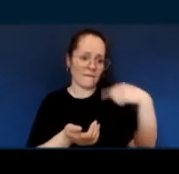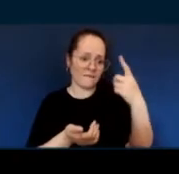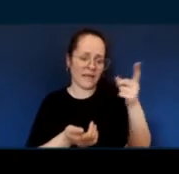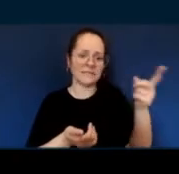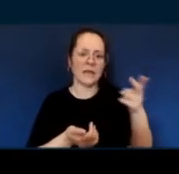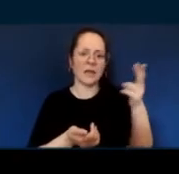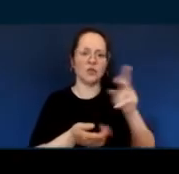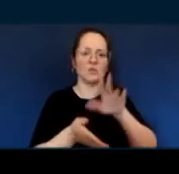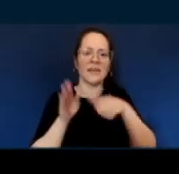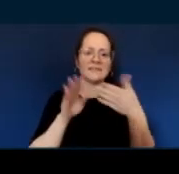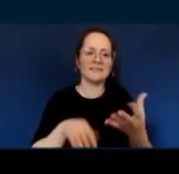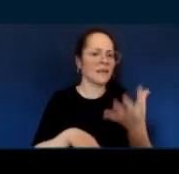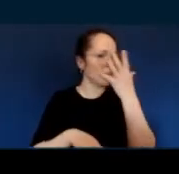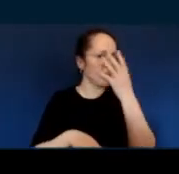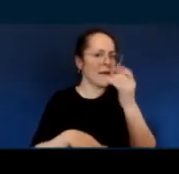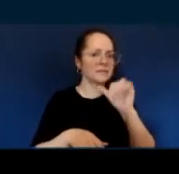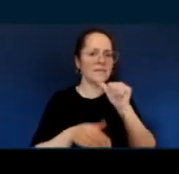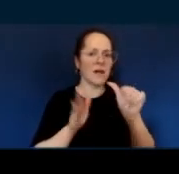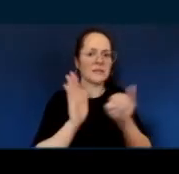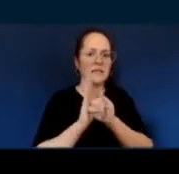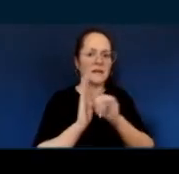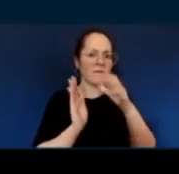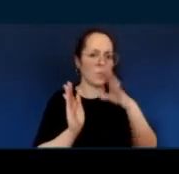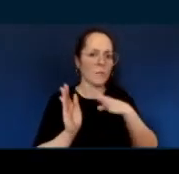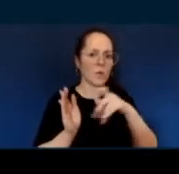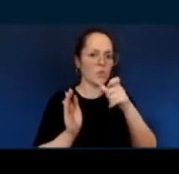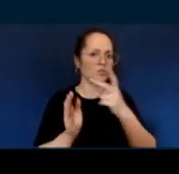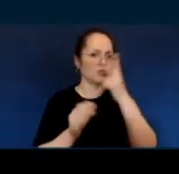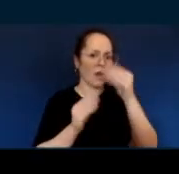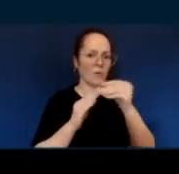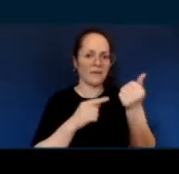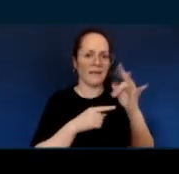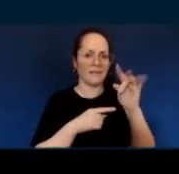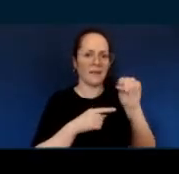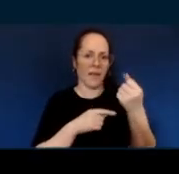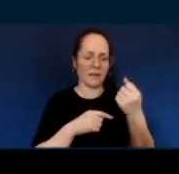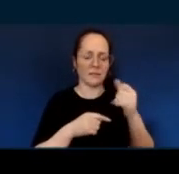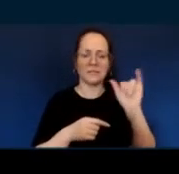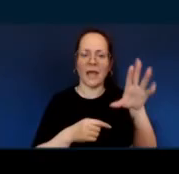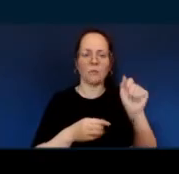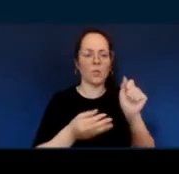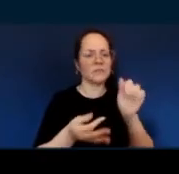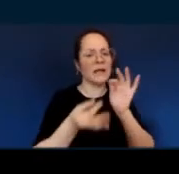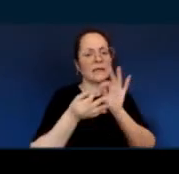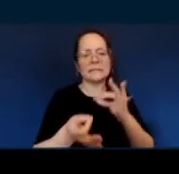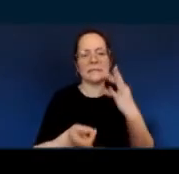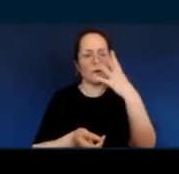A WOMEN WHO DIED IN THE EARLY 80S -Y IT WAS POPULAR FOR PEOPLE